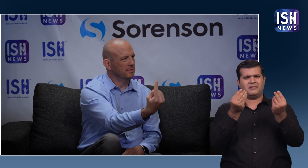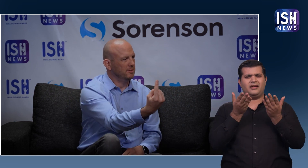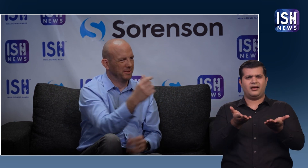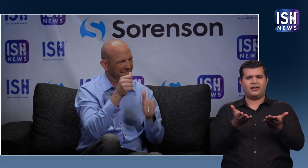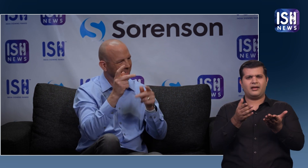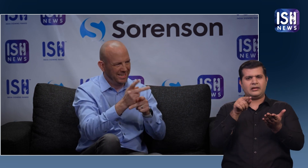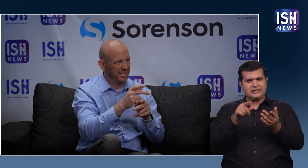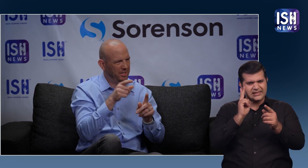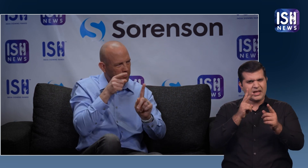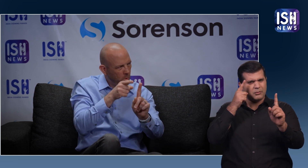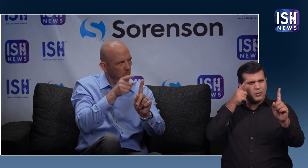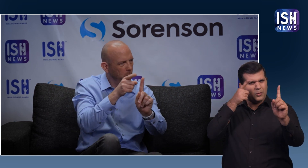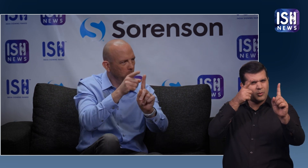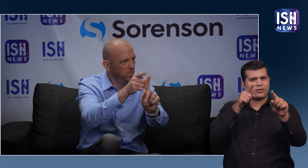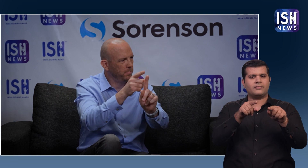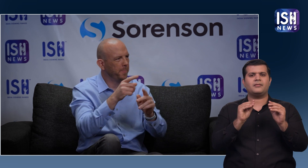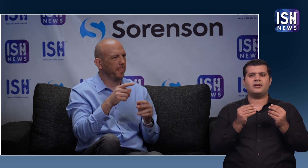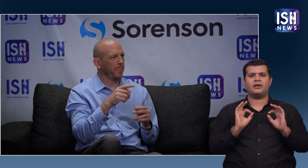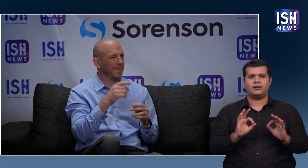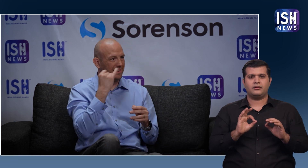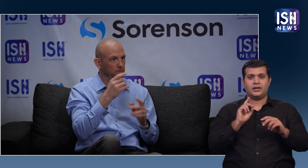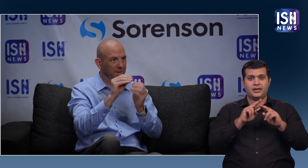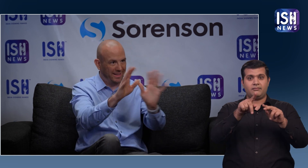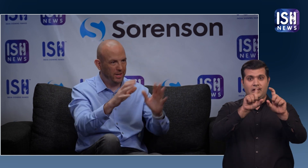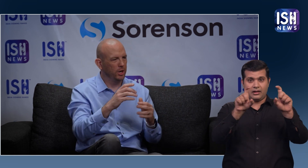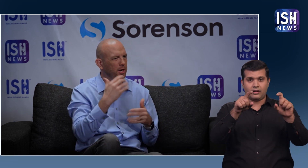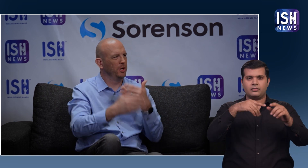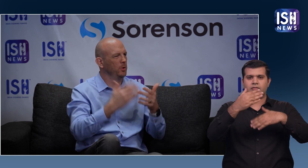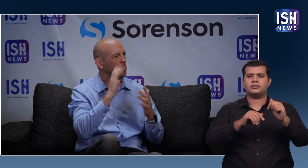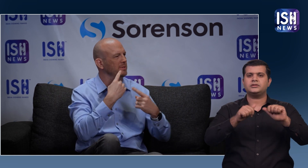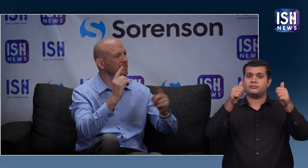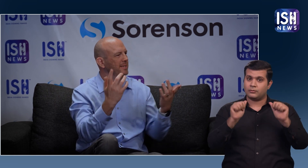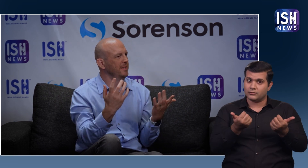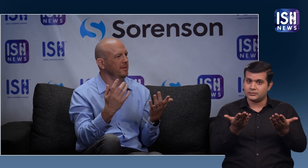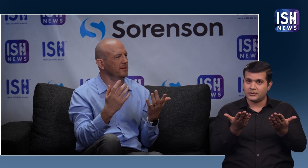Keep working towards it. If you are clear, you will be successful!